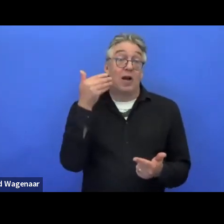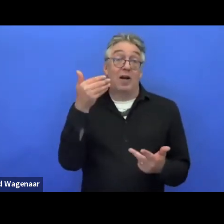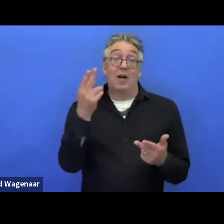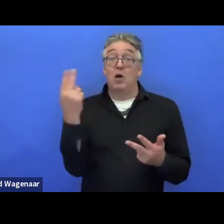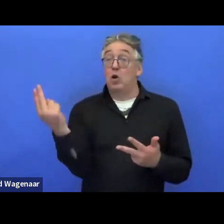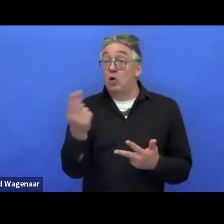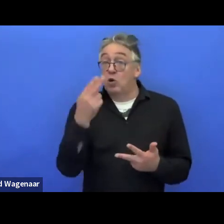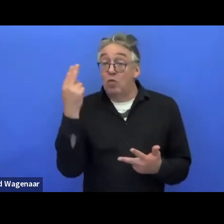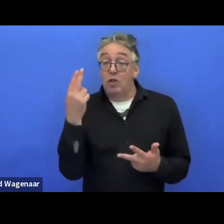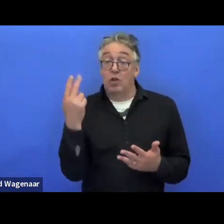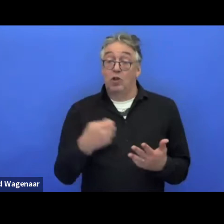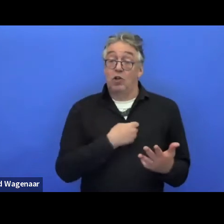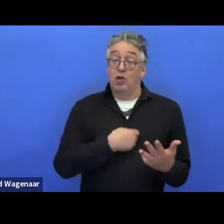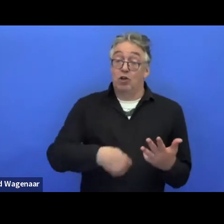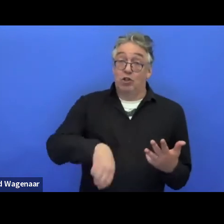These were the languages requested.